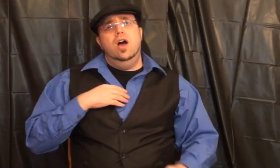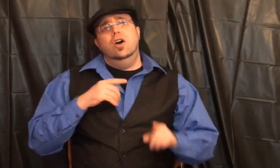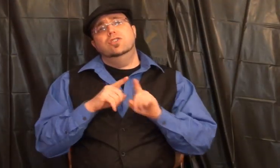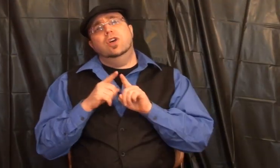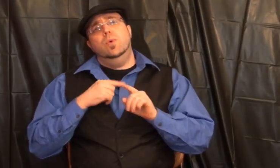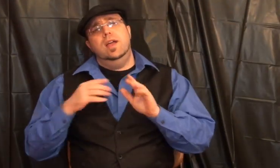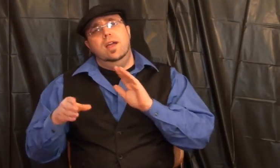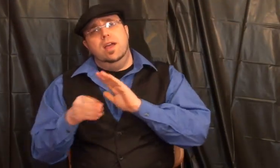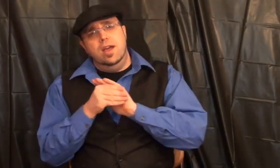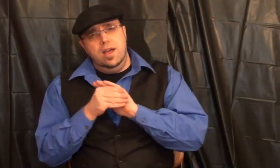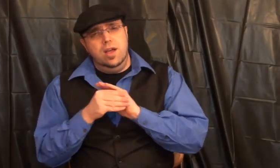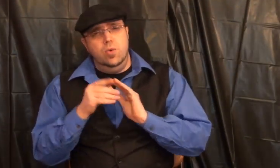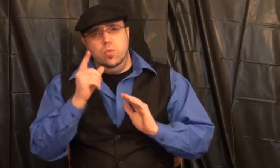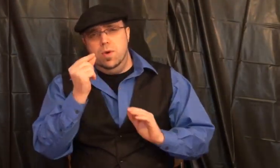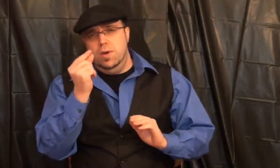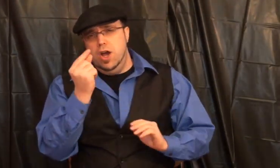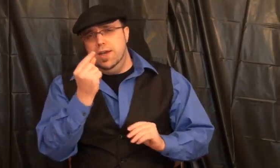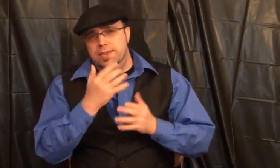I would like to add one more thing.